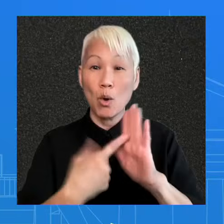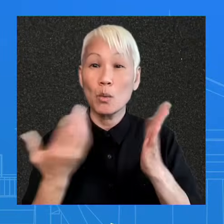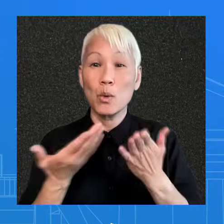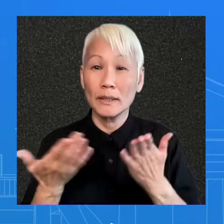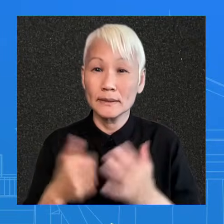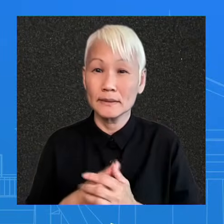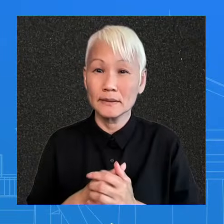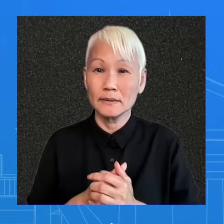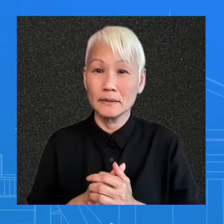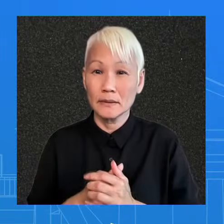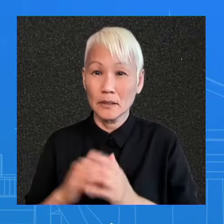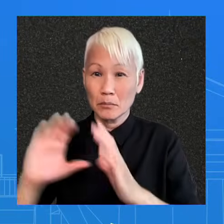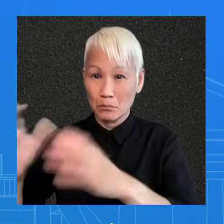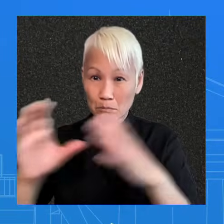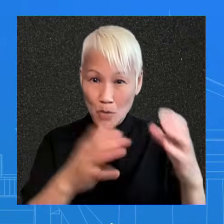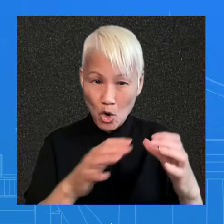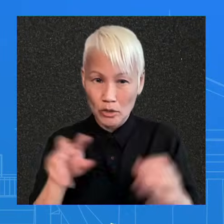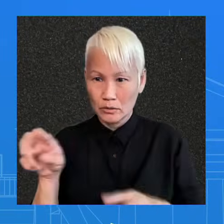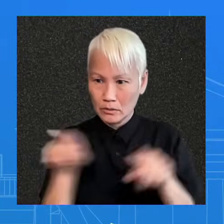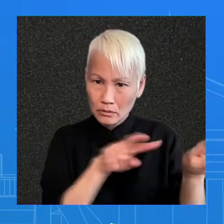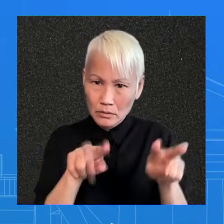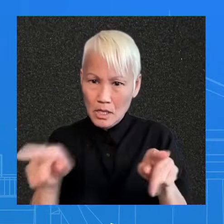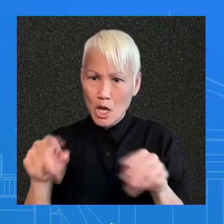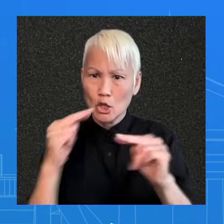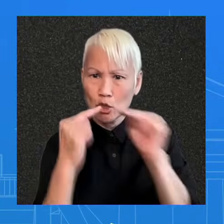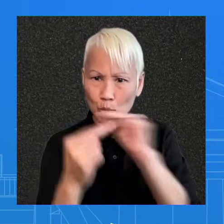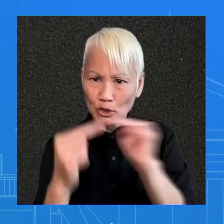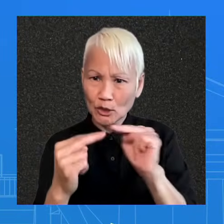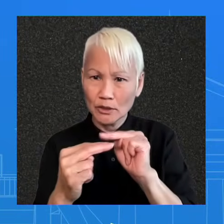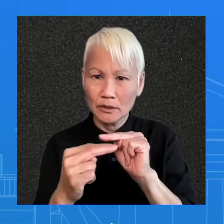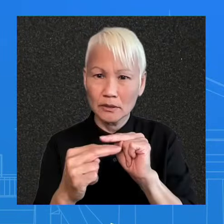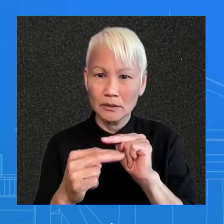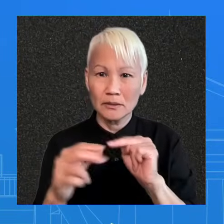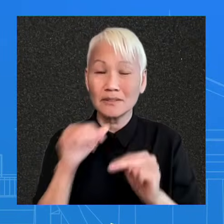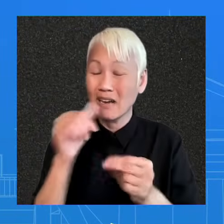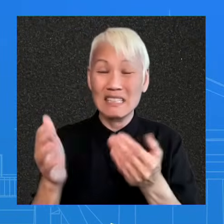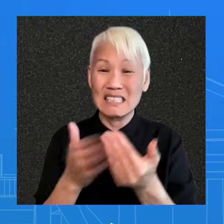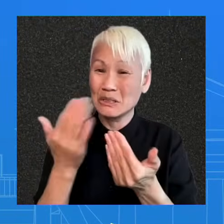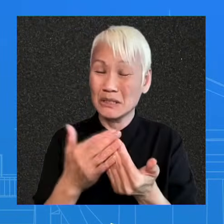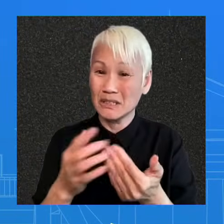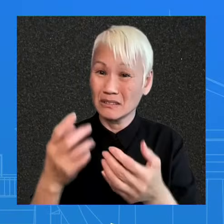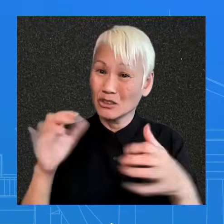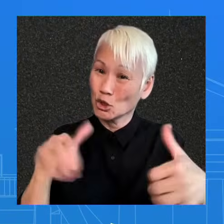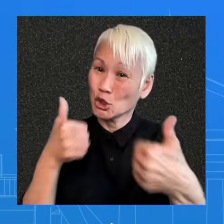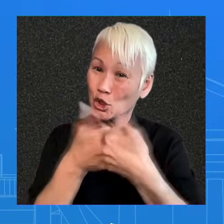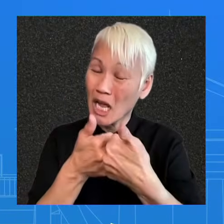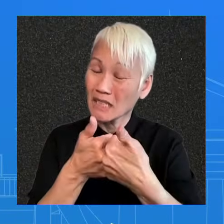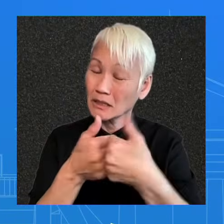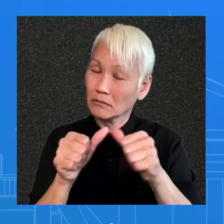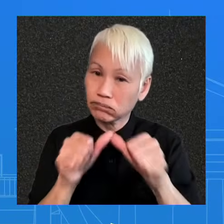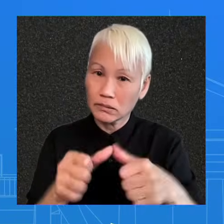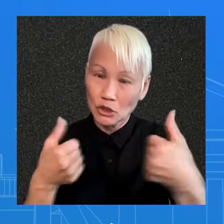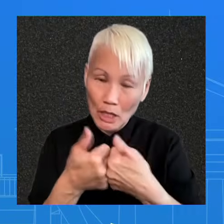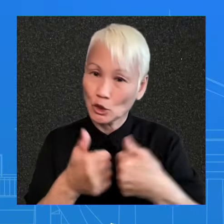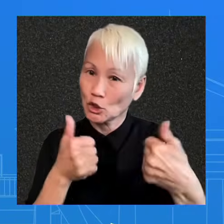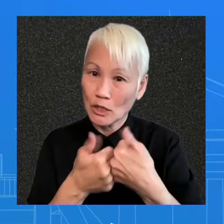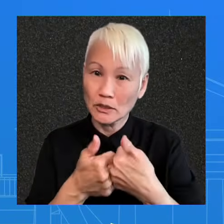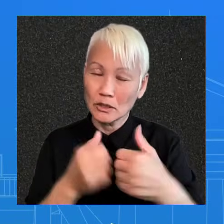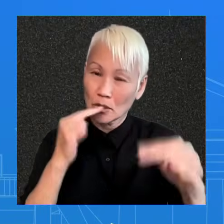as we know, negotiations are very hard, as I've we've talked about many times from here in the last couple of weeks, but they have overcome some major sticking points already